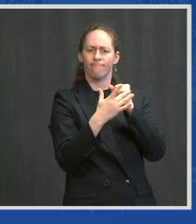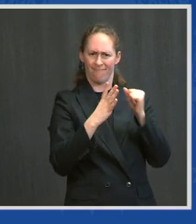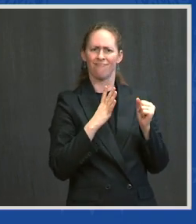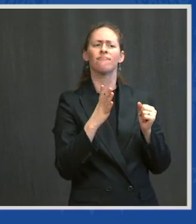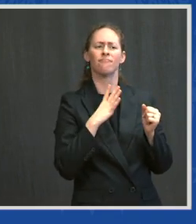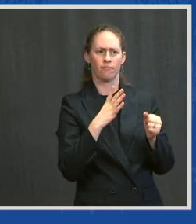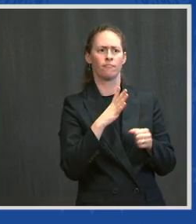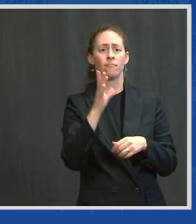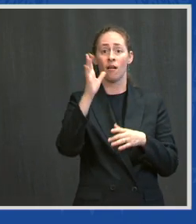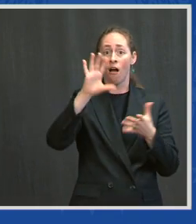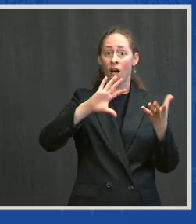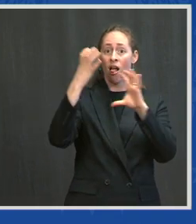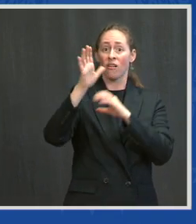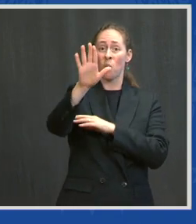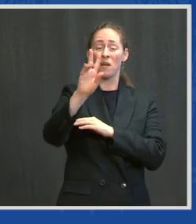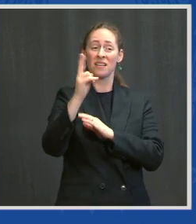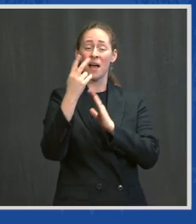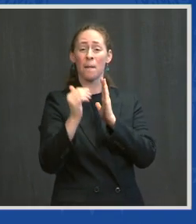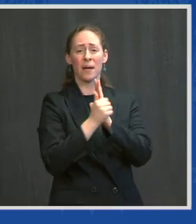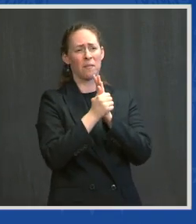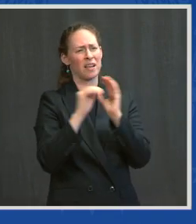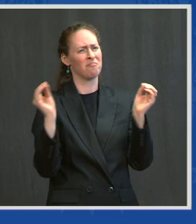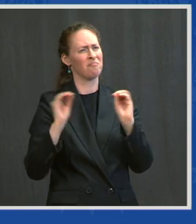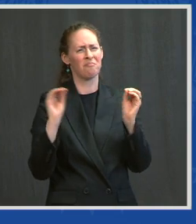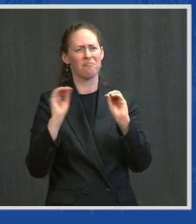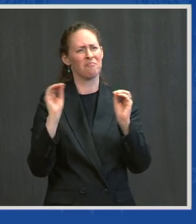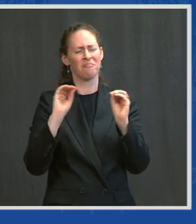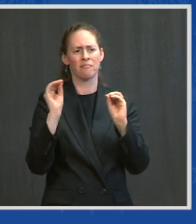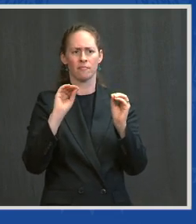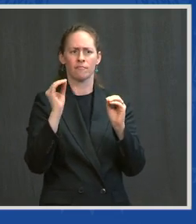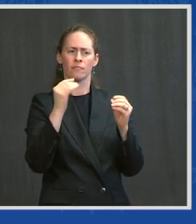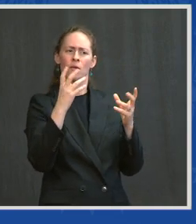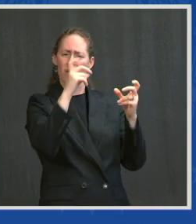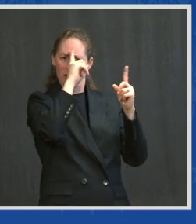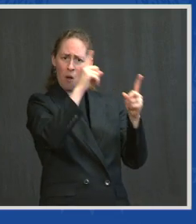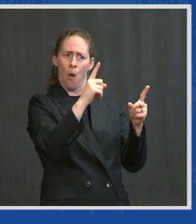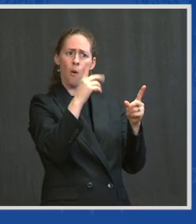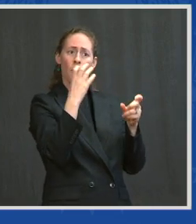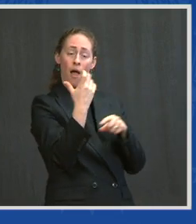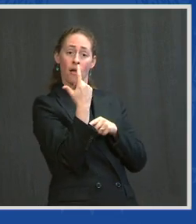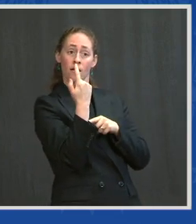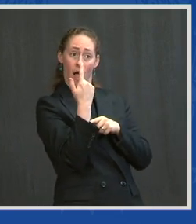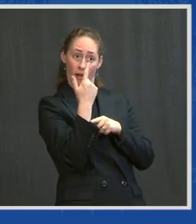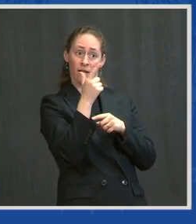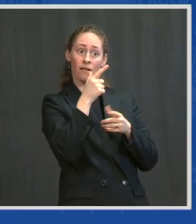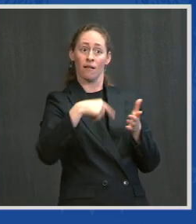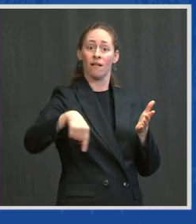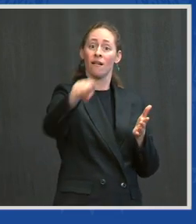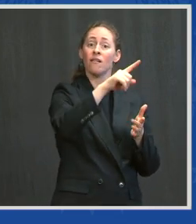It helps keep guns out of the hands of people who shouldn't have them in the first place, from a child who accidentally picks up a --